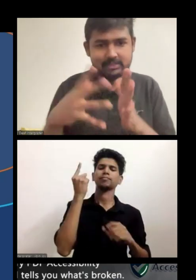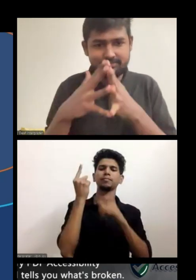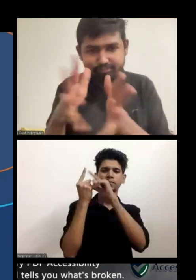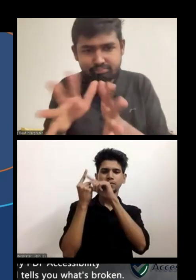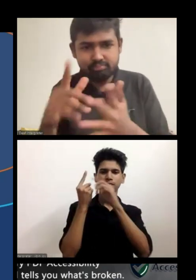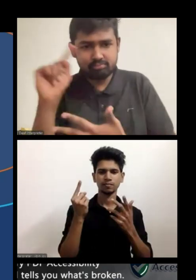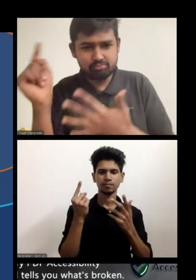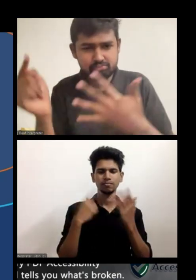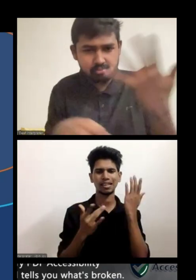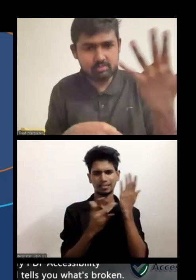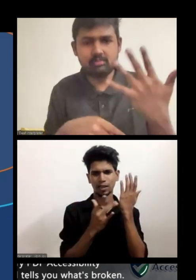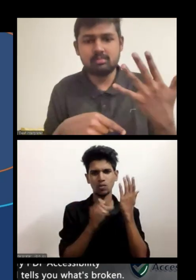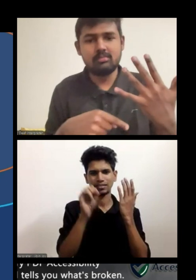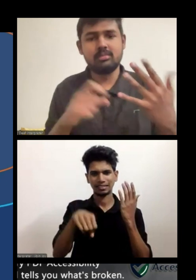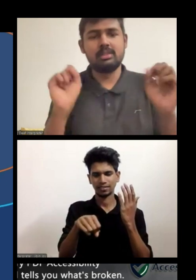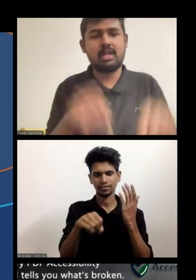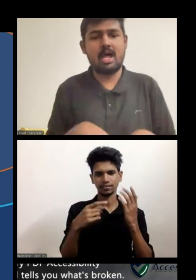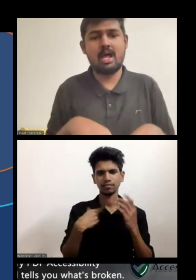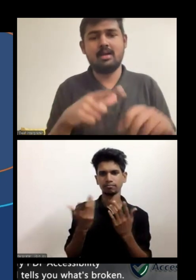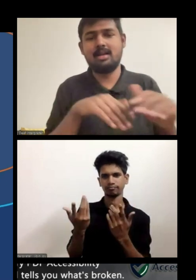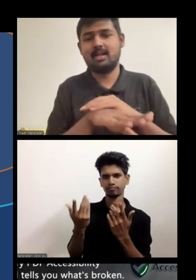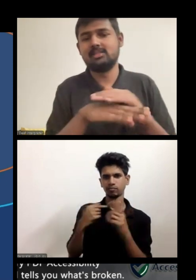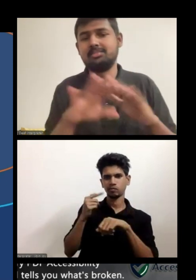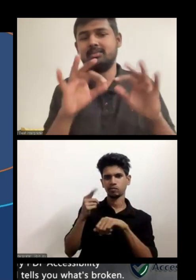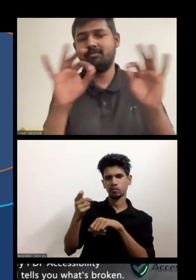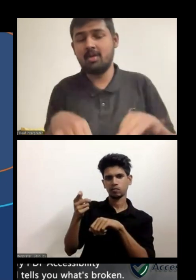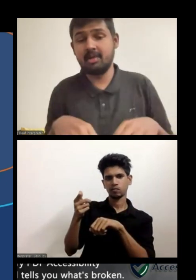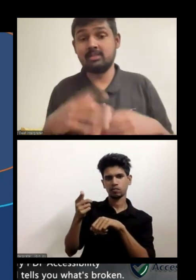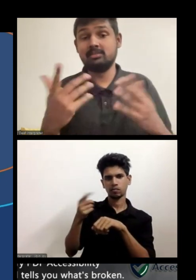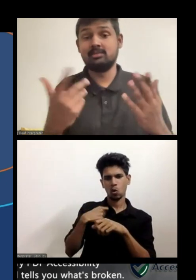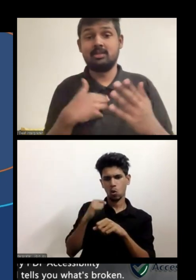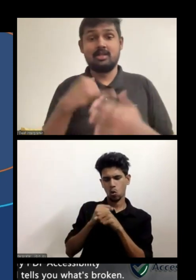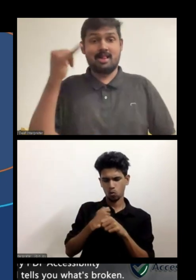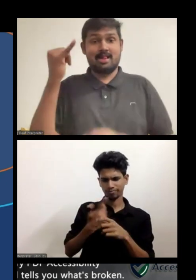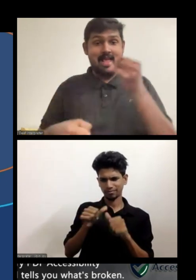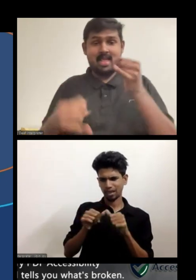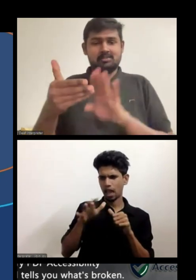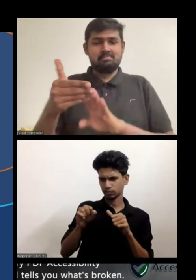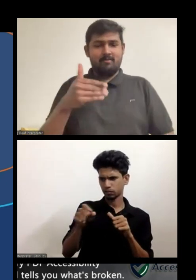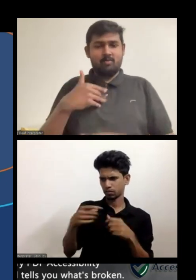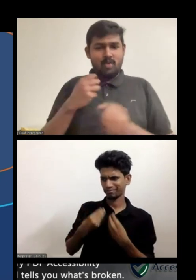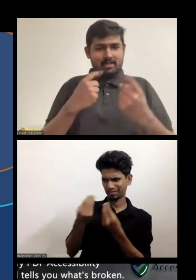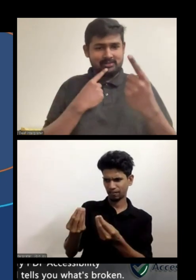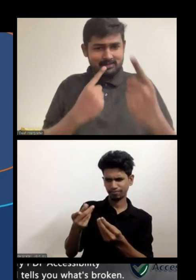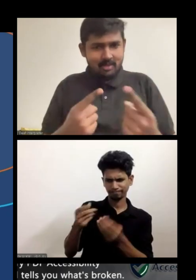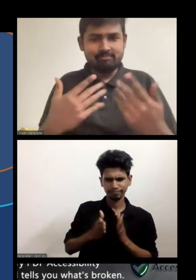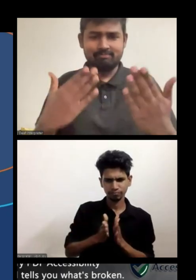technology has given us an opportunity to scale up the accessibility at a faster rate that was not